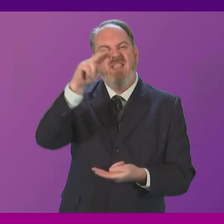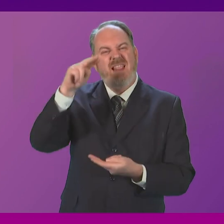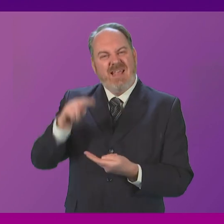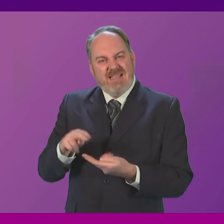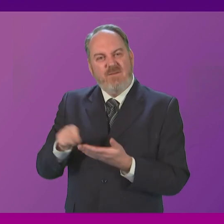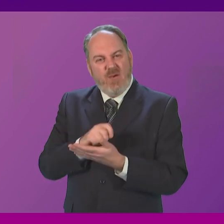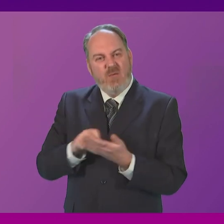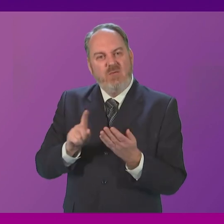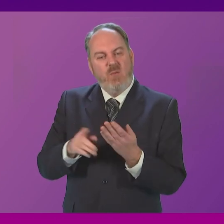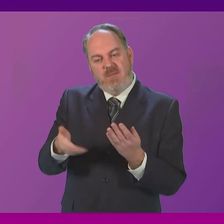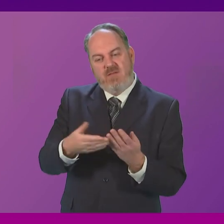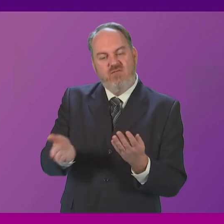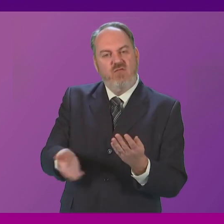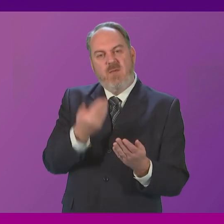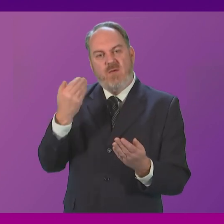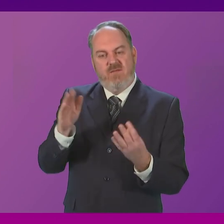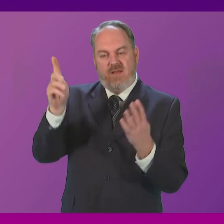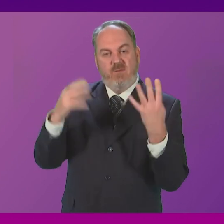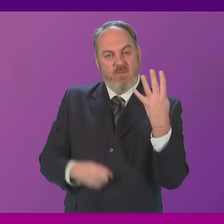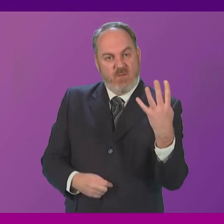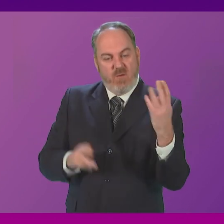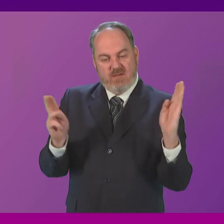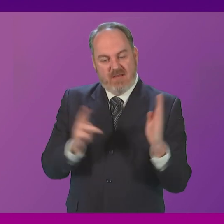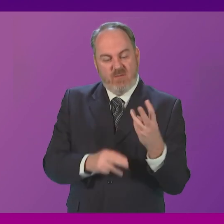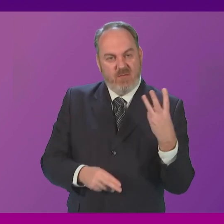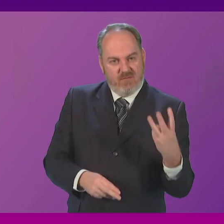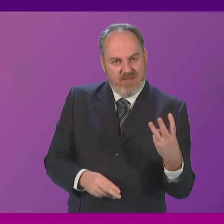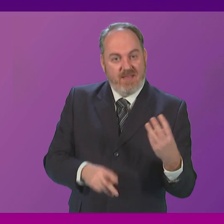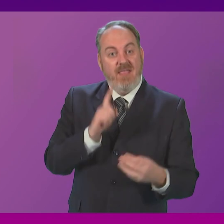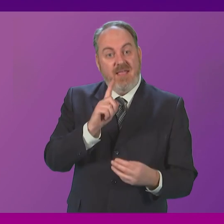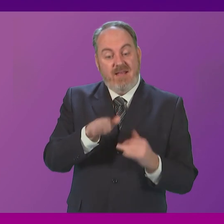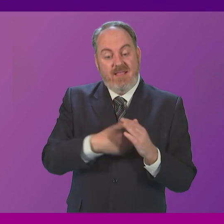I ask members to note that, if we have a vote between only two candidates, all that is required